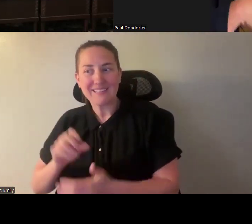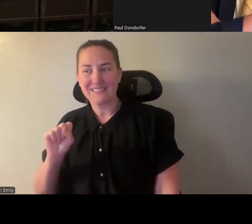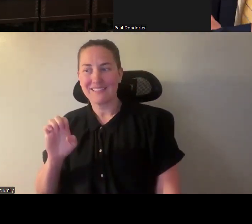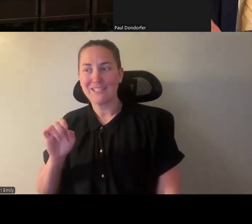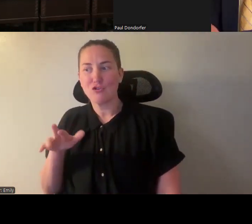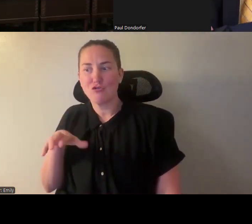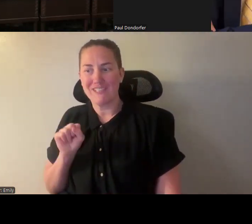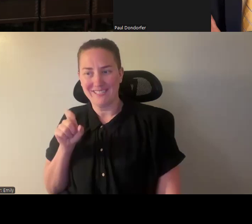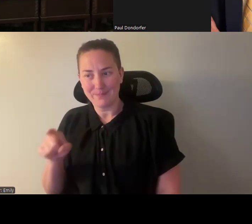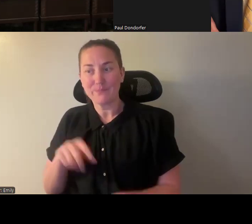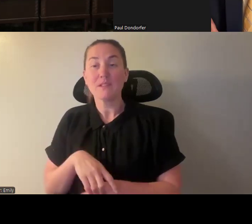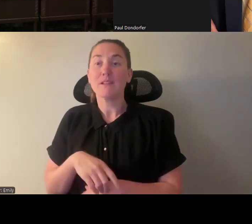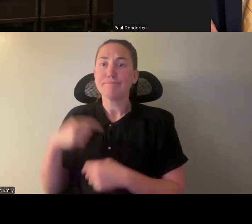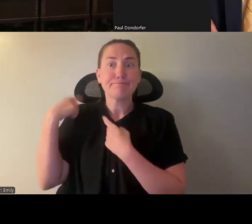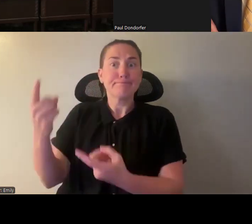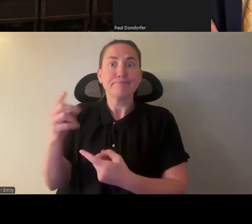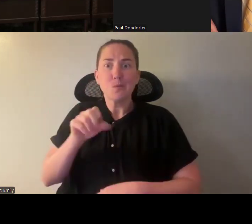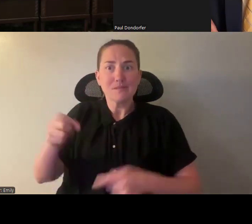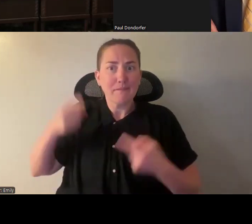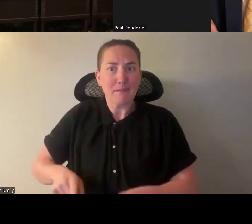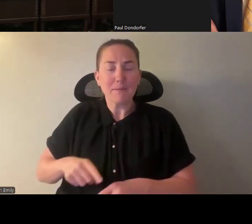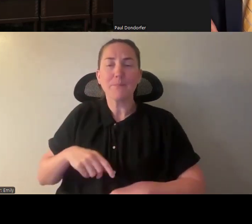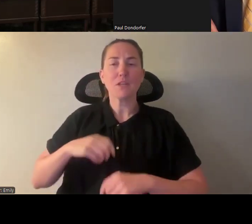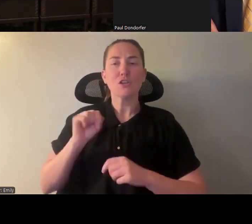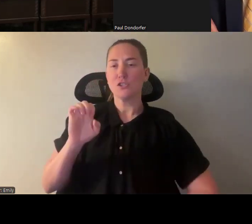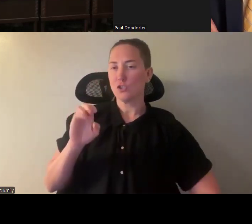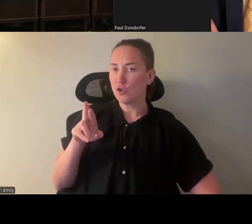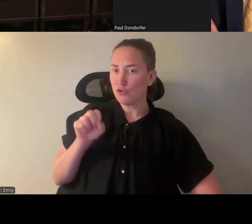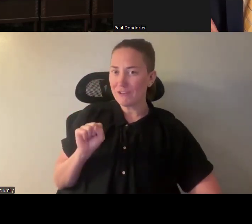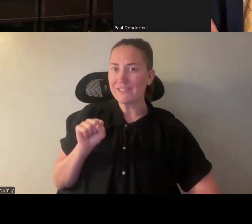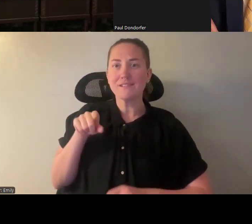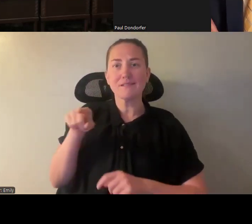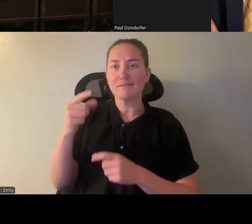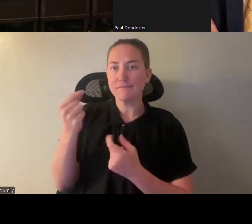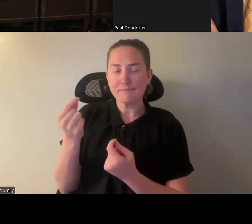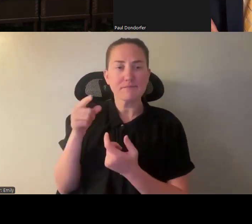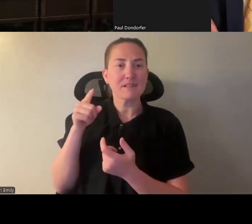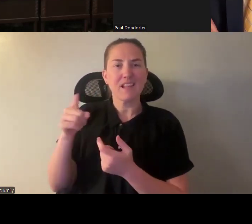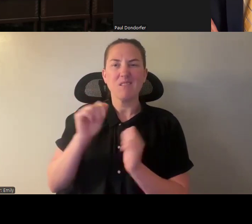over time in the United States is that Securus has turned and and the it's main competitor They